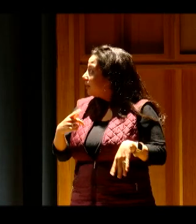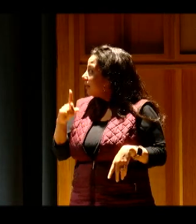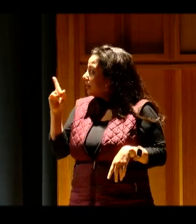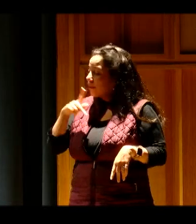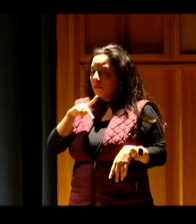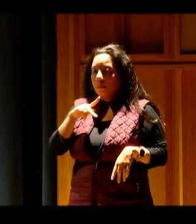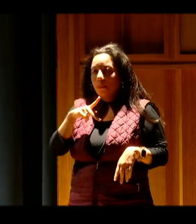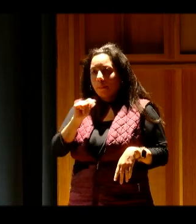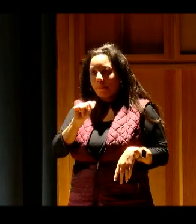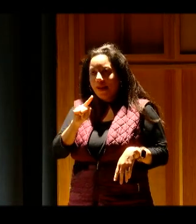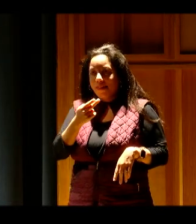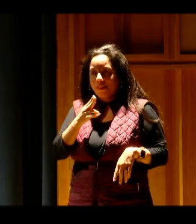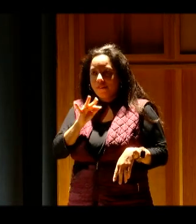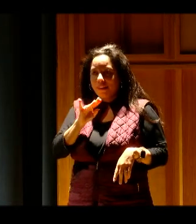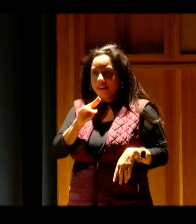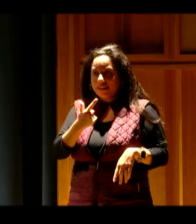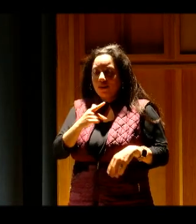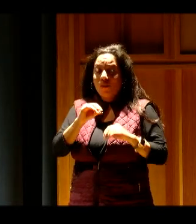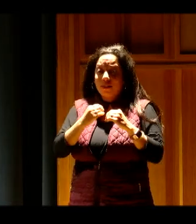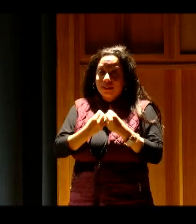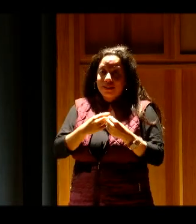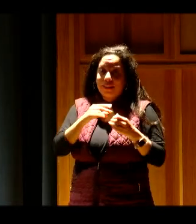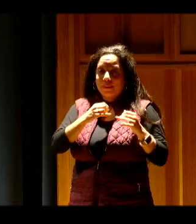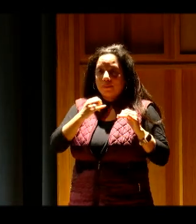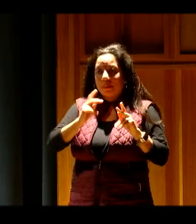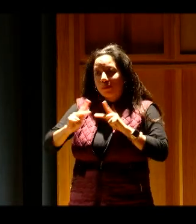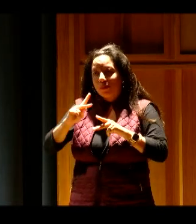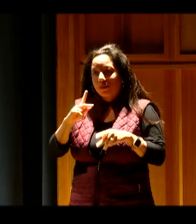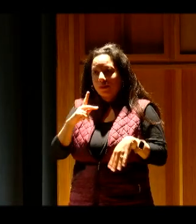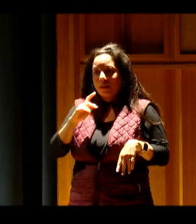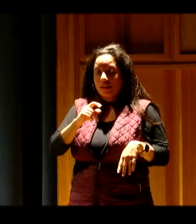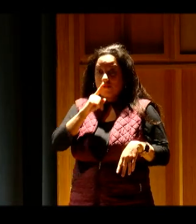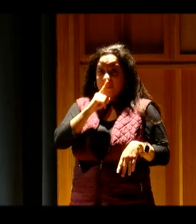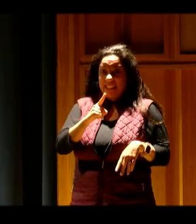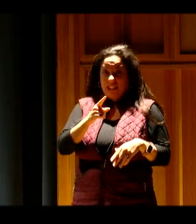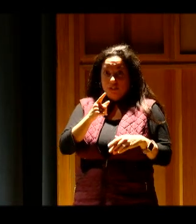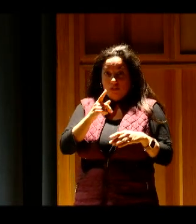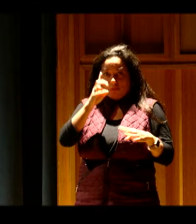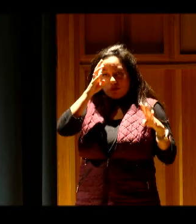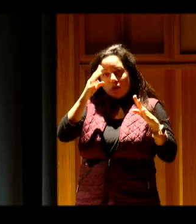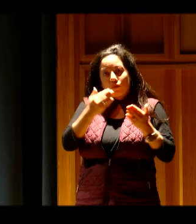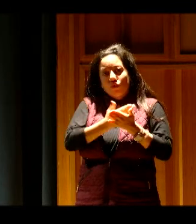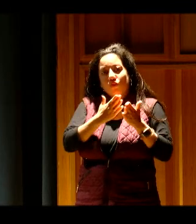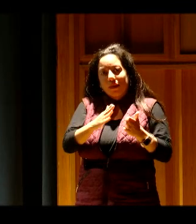Organizations, individuals again like many in this room who are creating new ways of thinking about this.